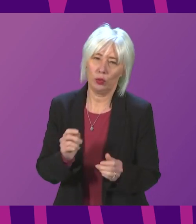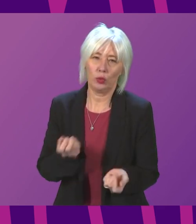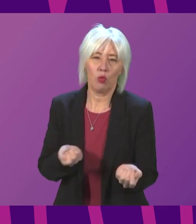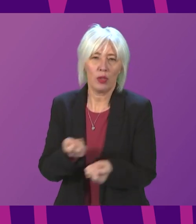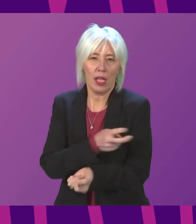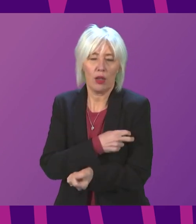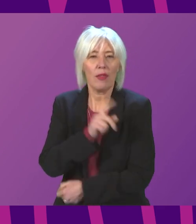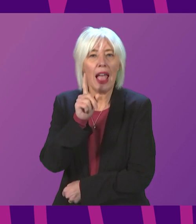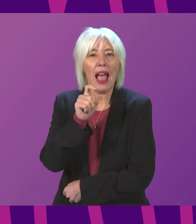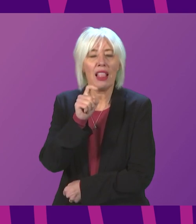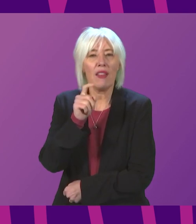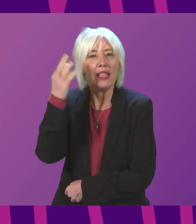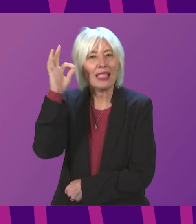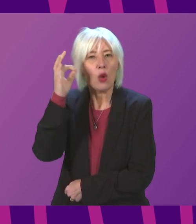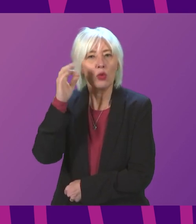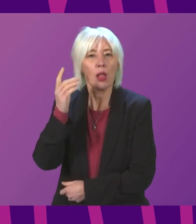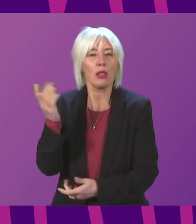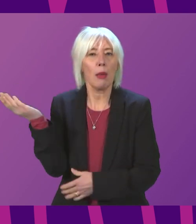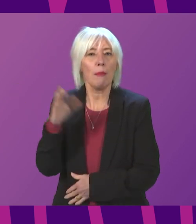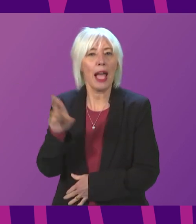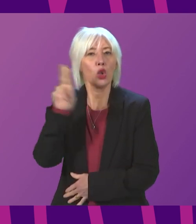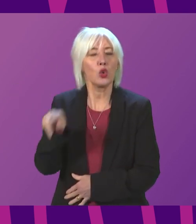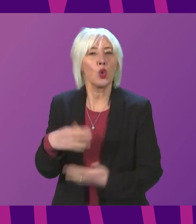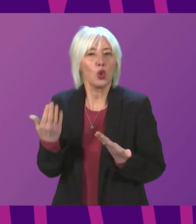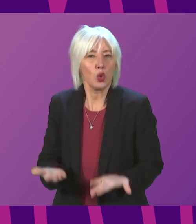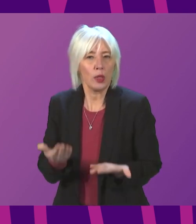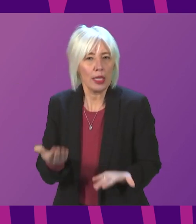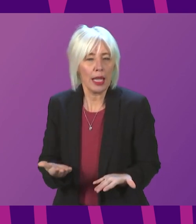Eleven local authority areas returned to school today and school staff, pupils and parents